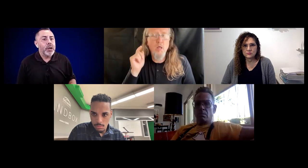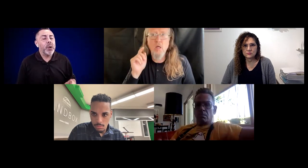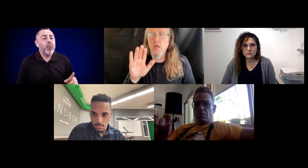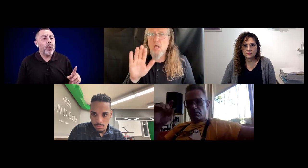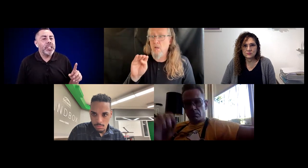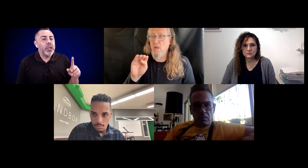But what we don't realize unconsciously is that m o t h e r